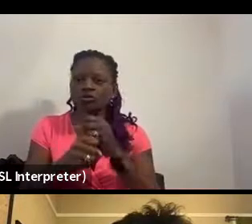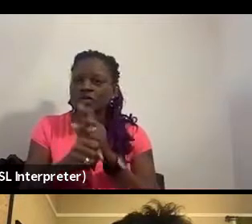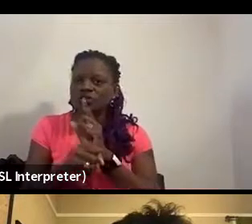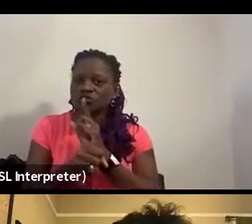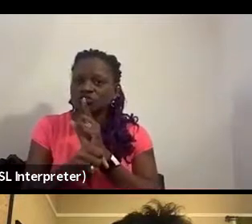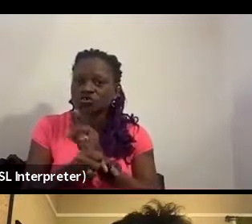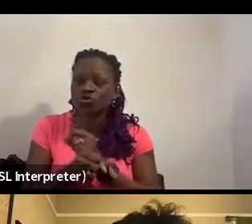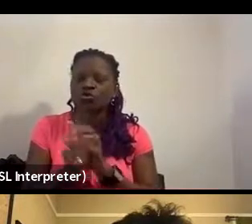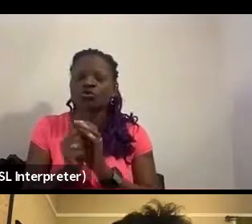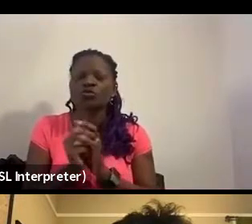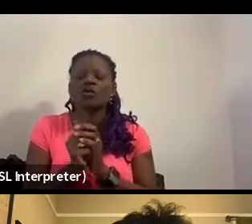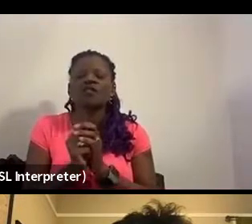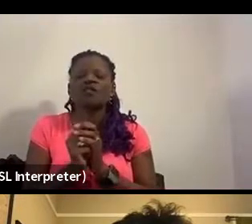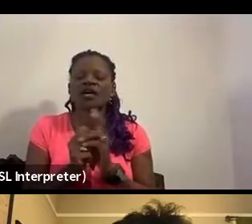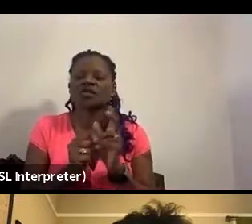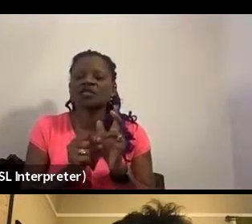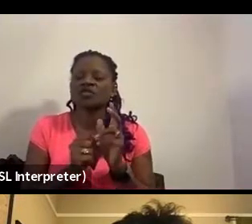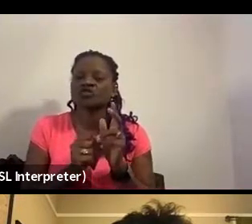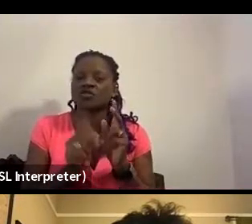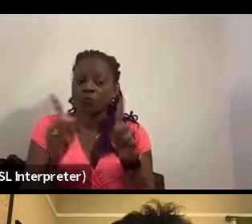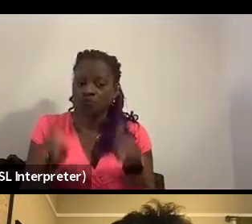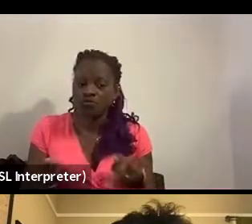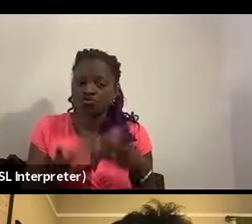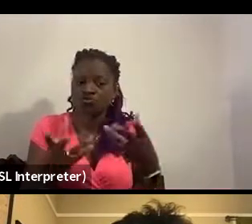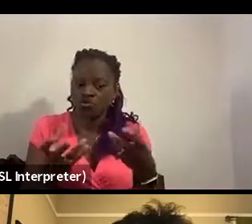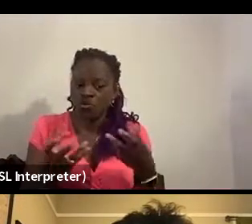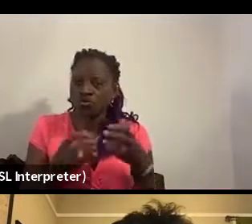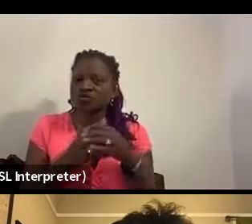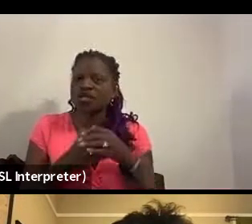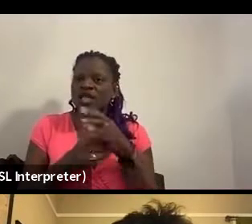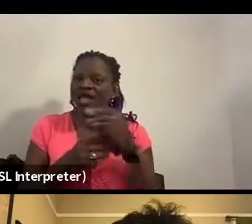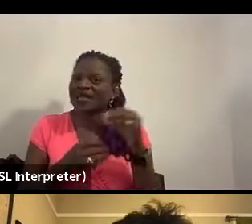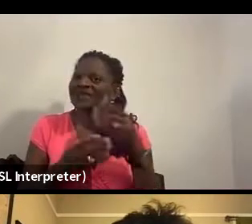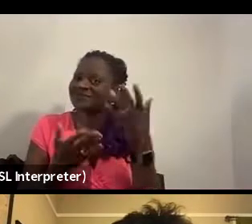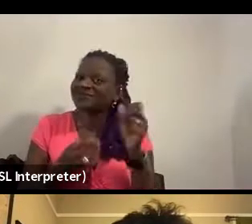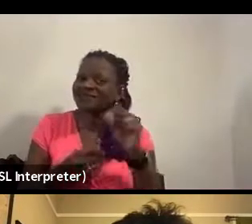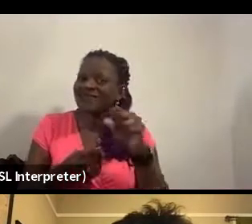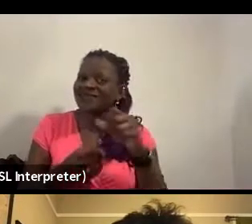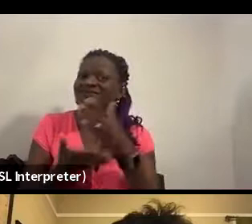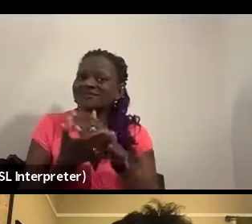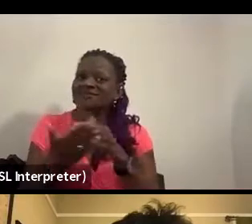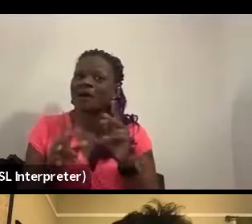And there's going to be a long tail of people who have concerns about vaccines,